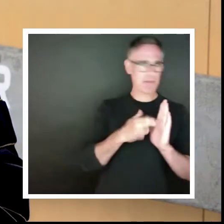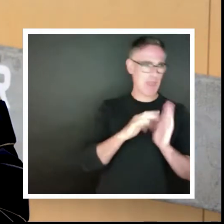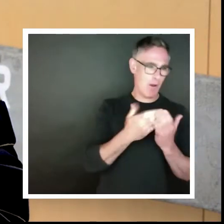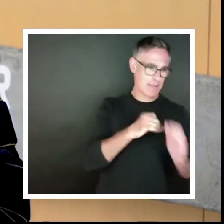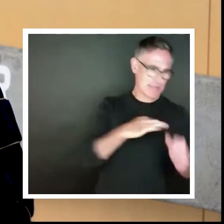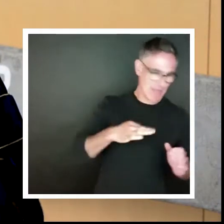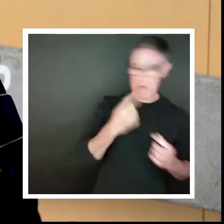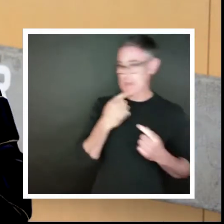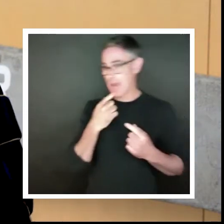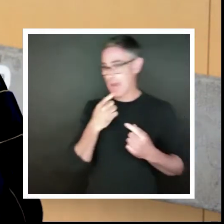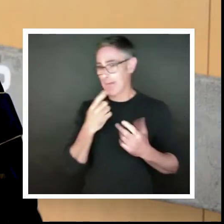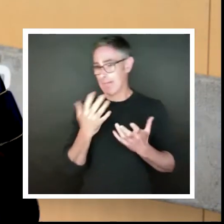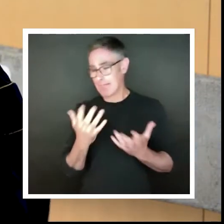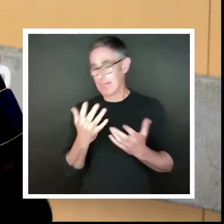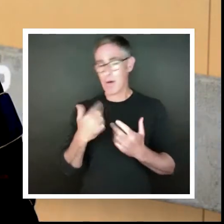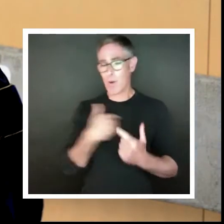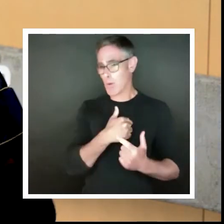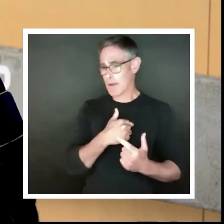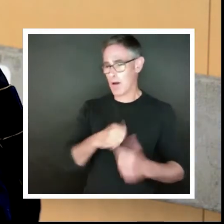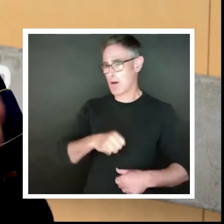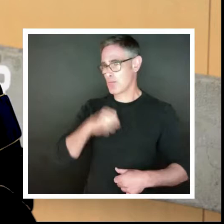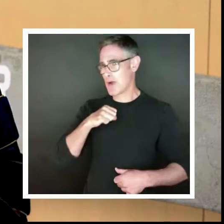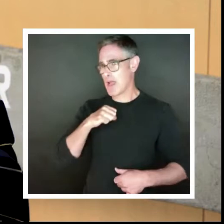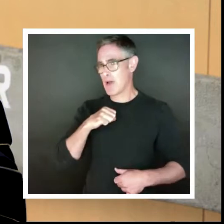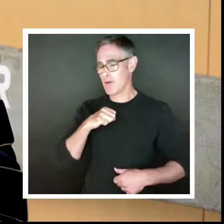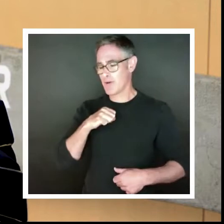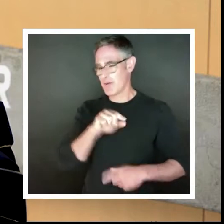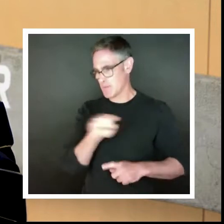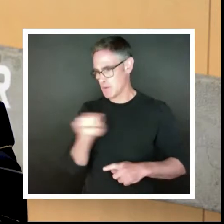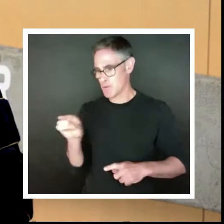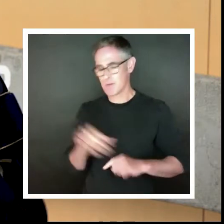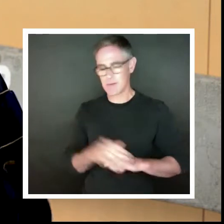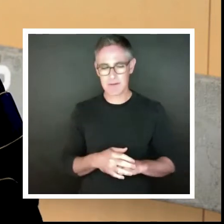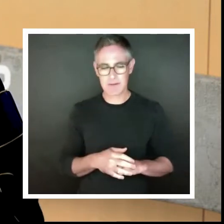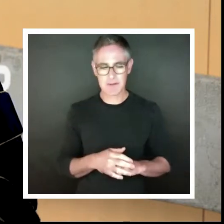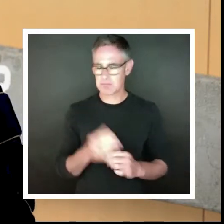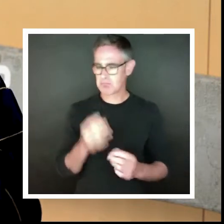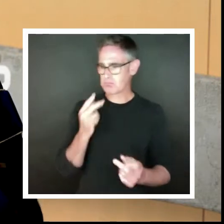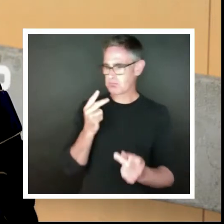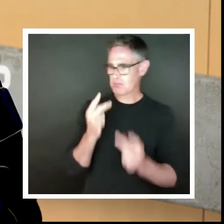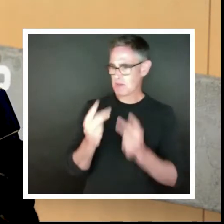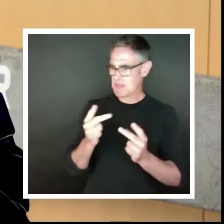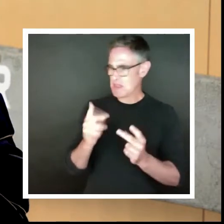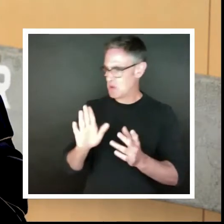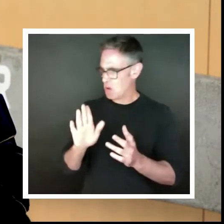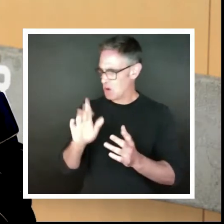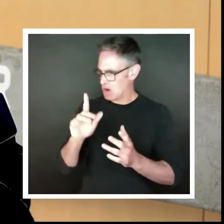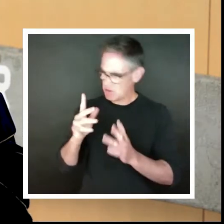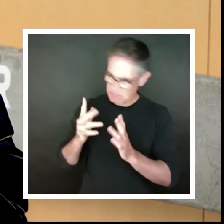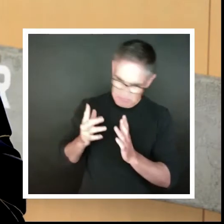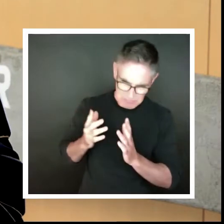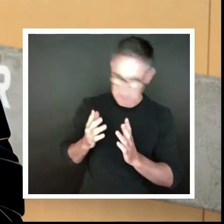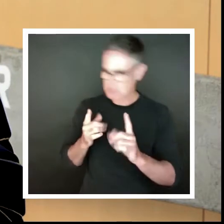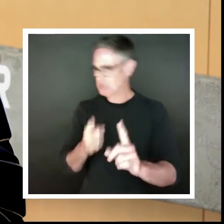when I say we are proud of you. We have seen your will, your determination, and your grace too.